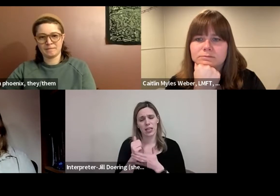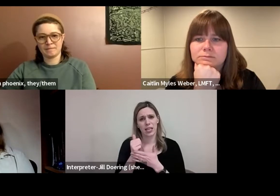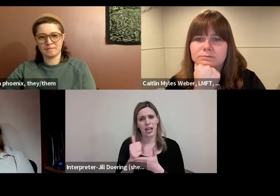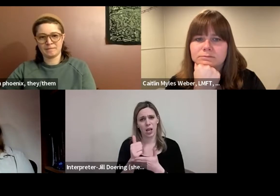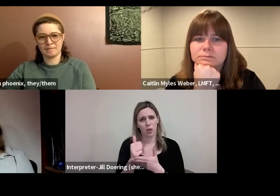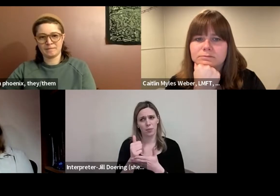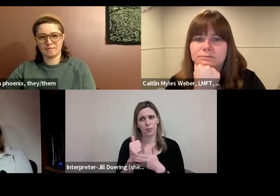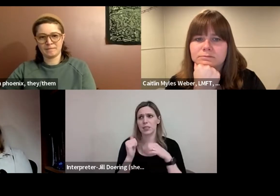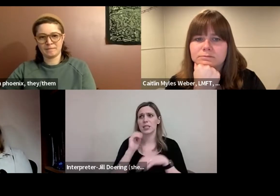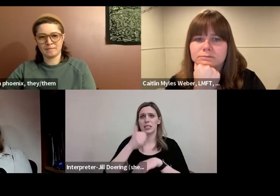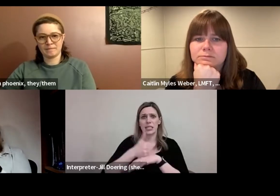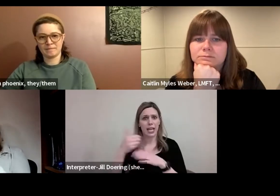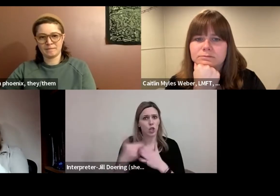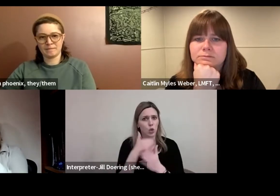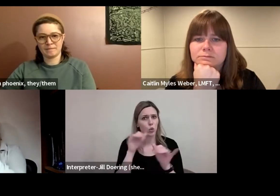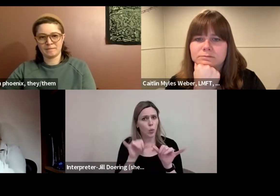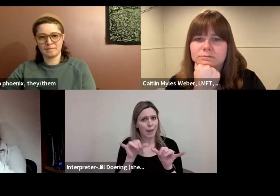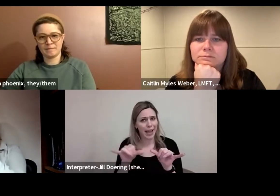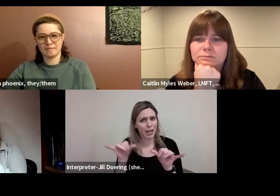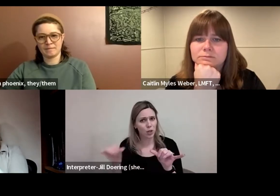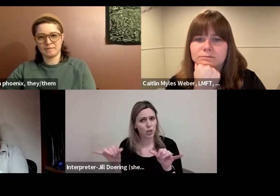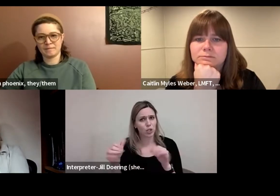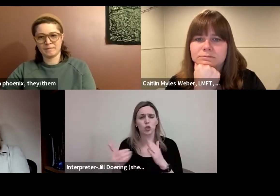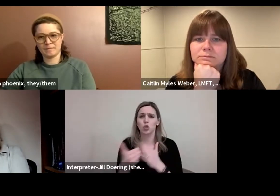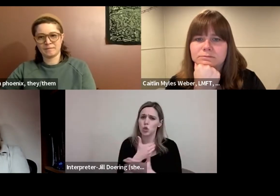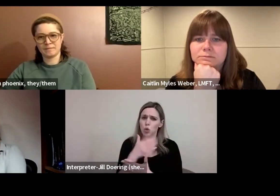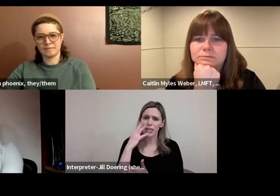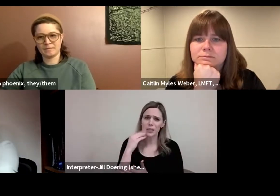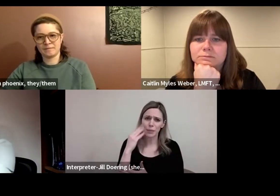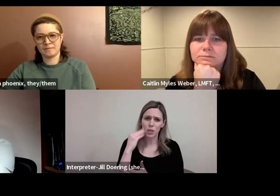and creating new experiences in terms of building that trust.